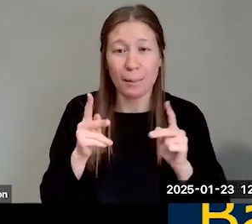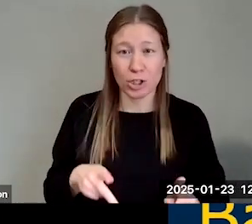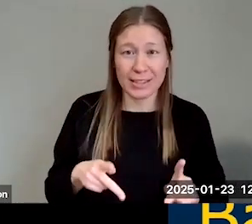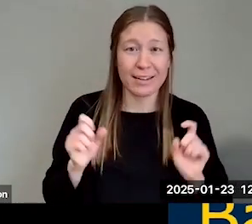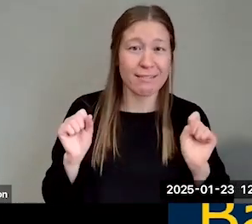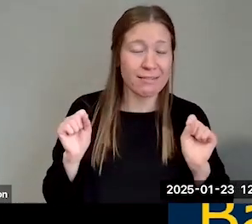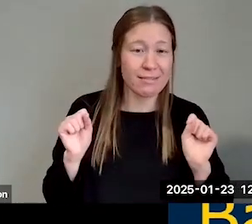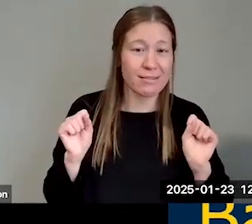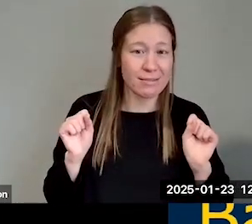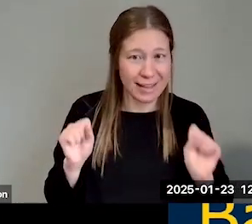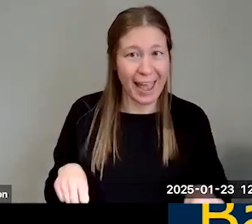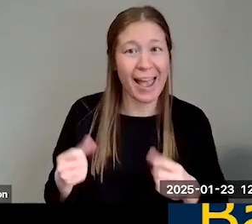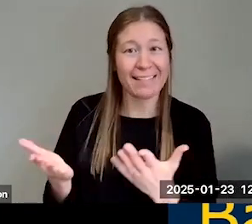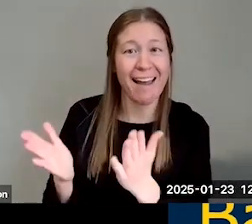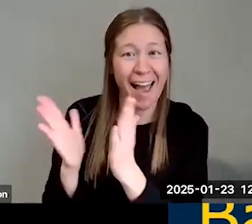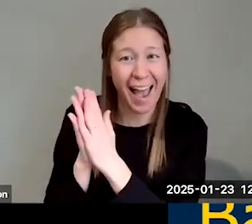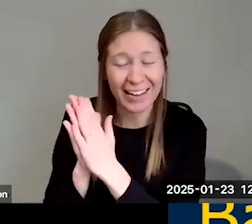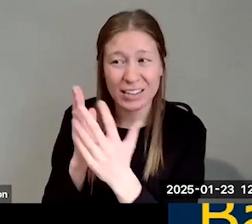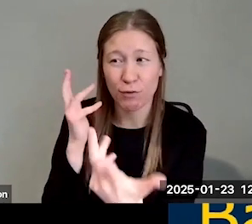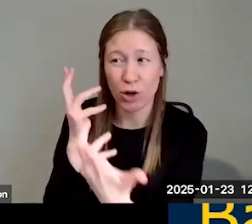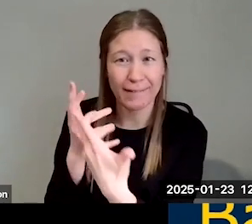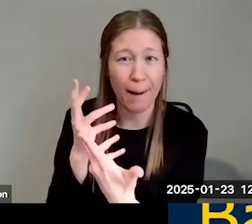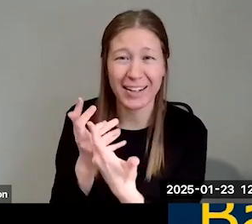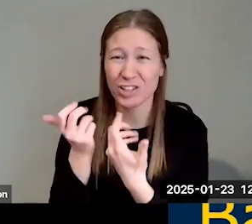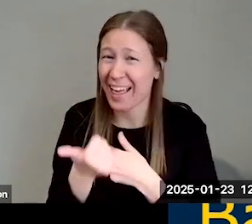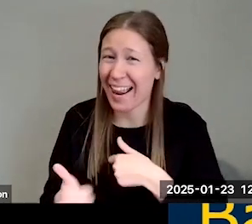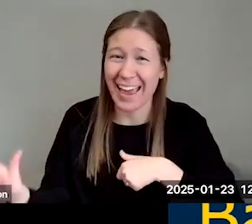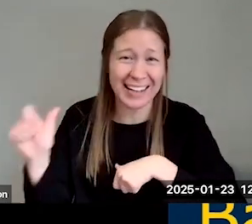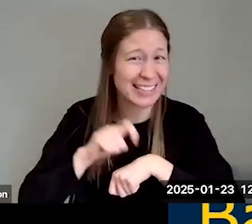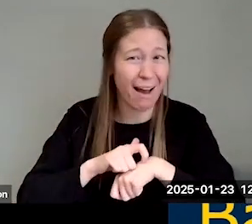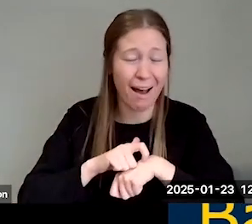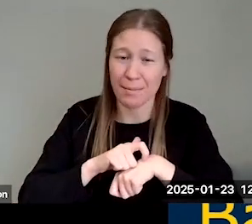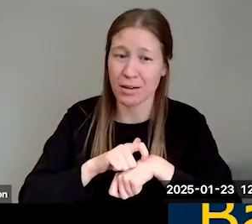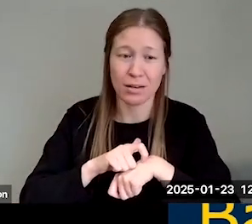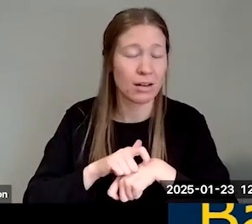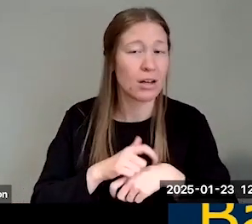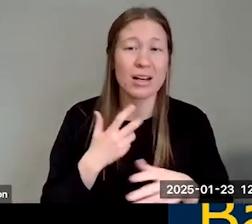or ask for accommodations at any time. So what we mean by this is not just day one of employment,